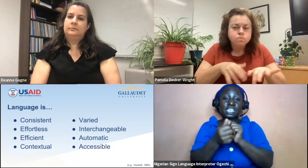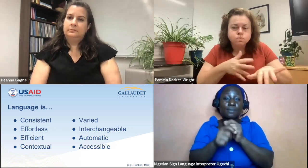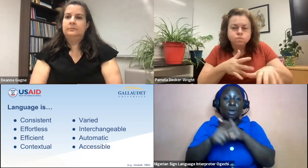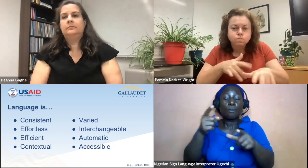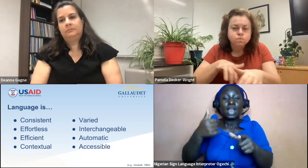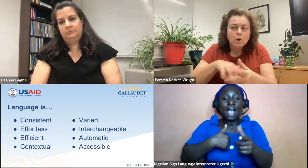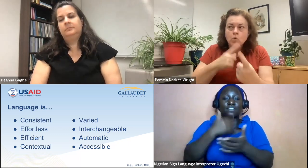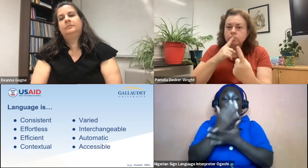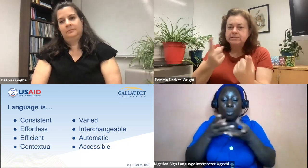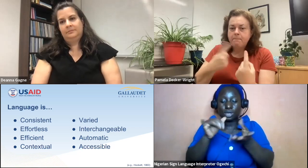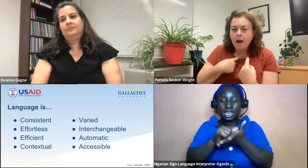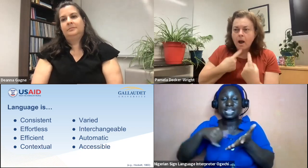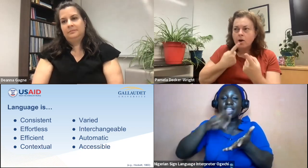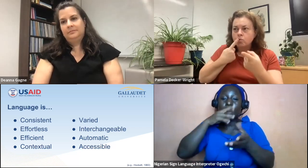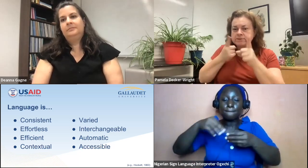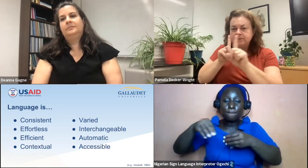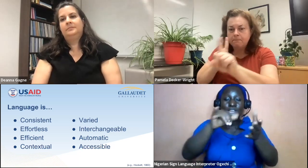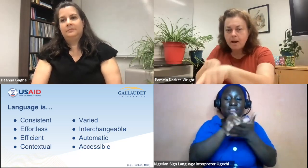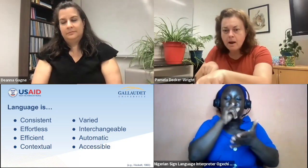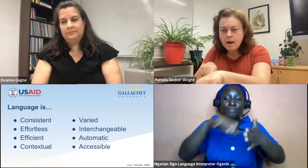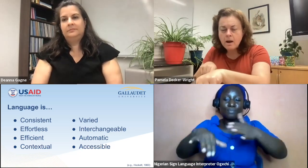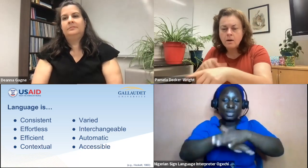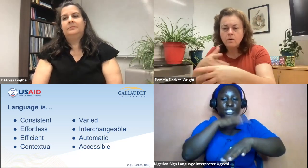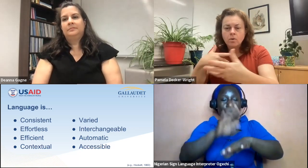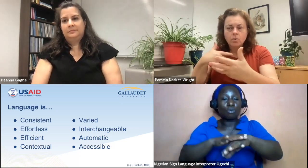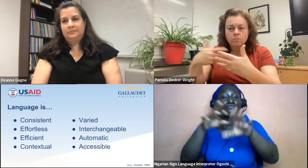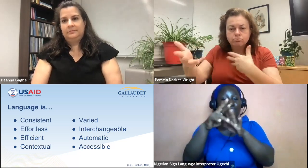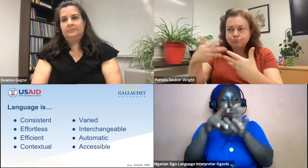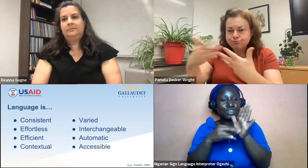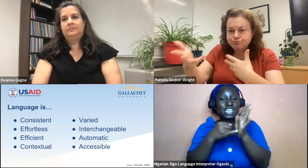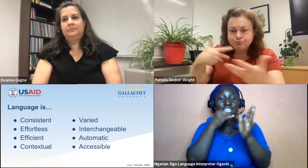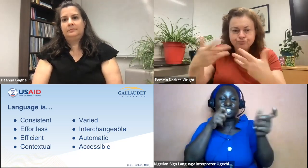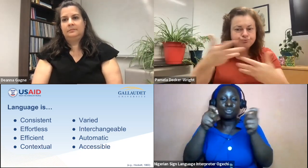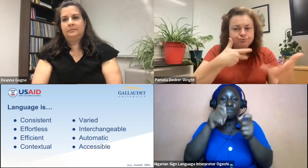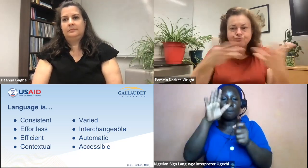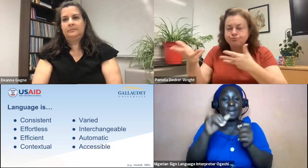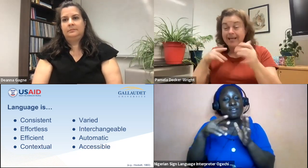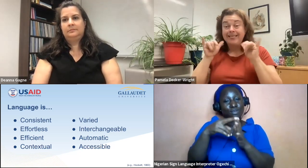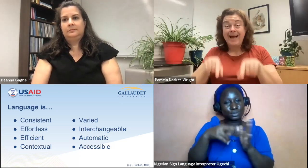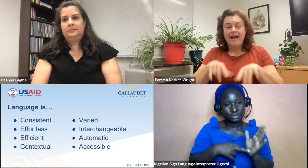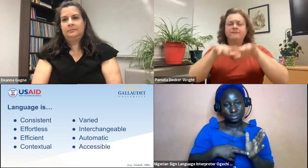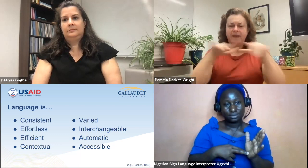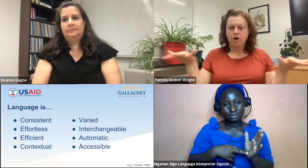But then how they individually run, or how they respond in any play, in any given moment.